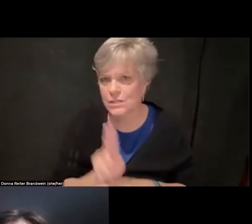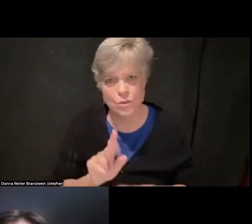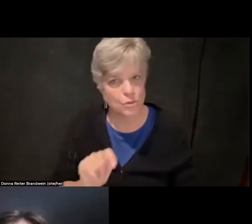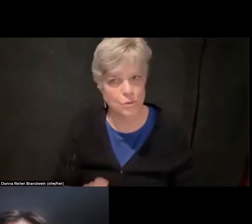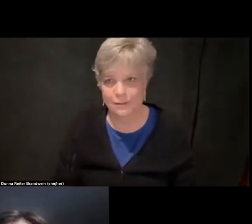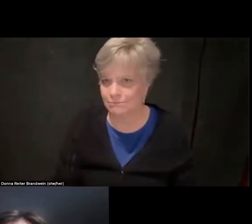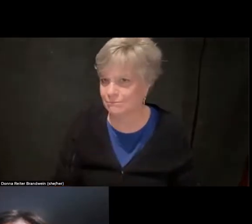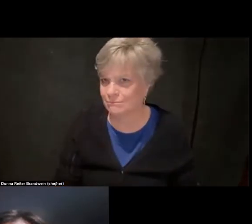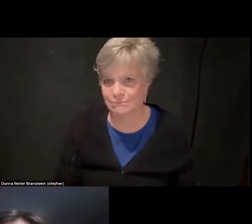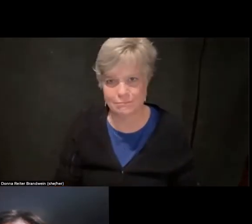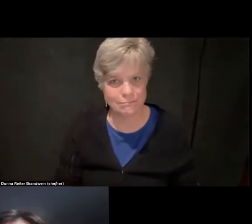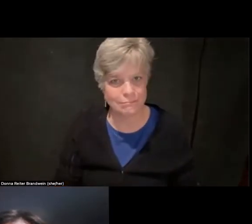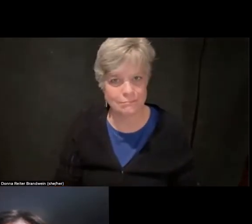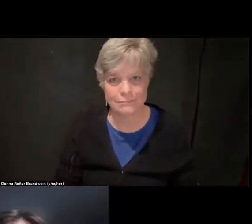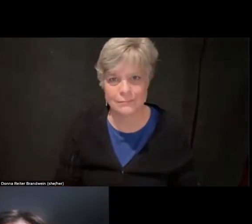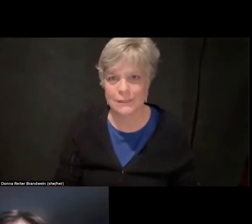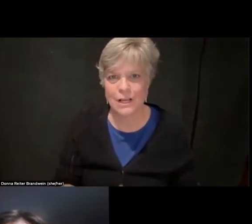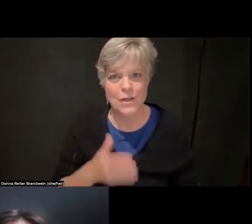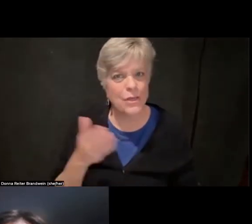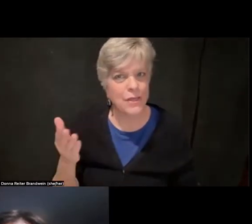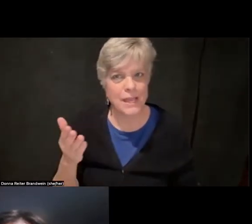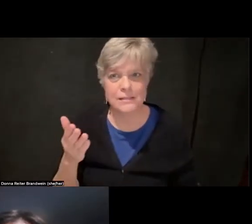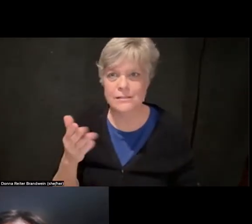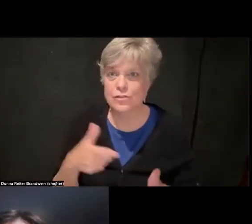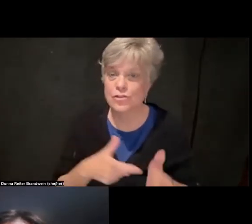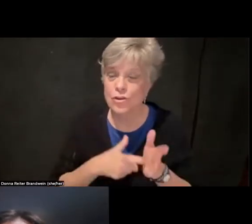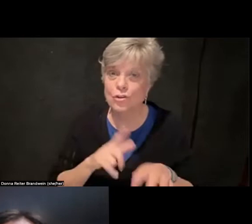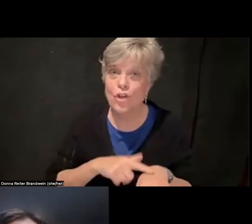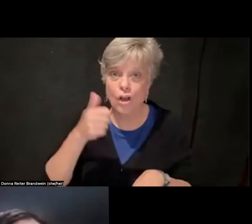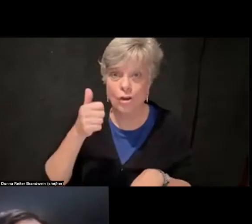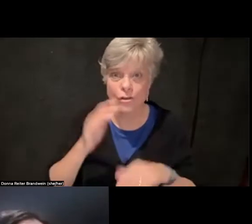So things did just take longer than expected.